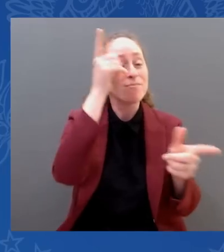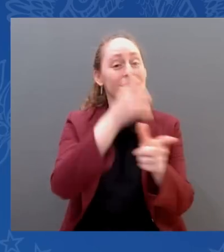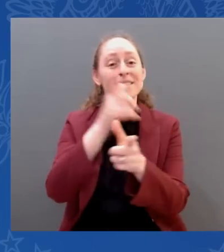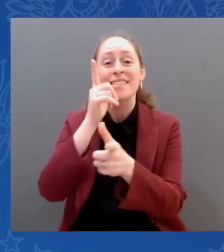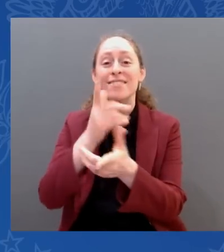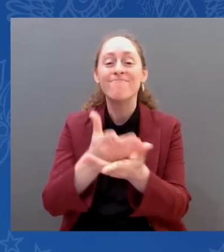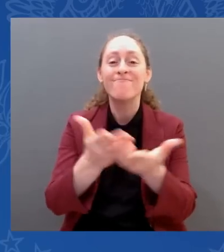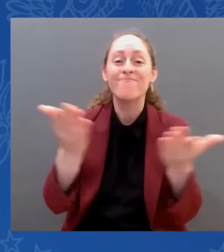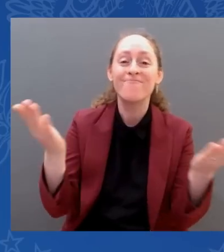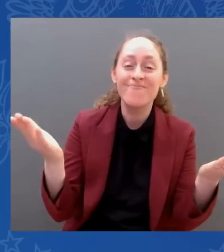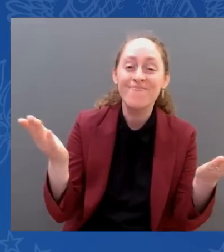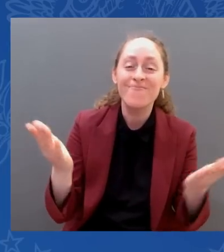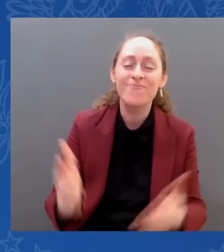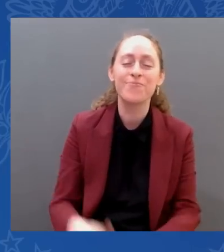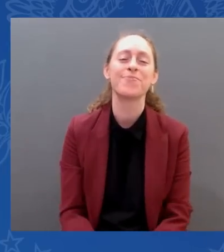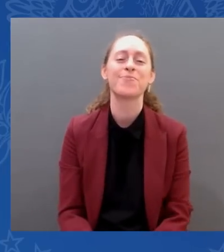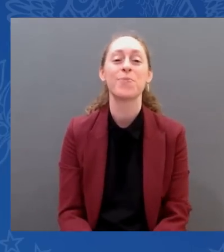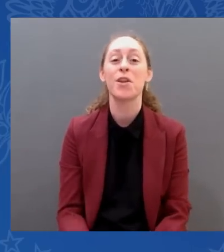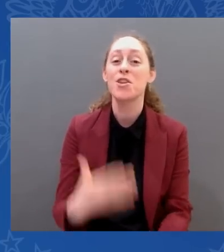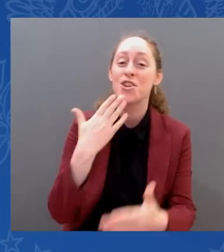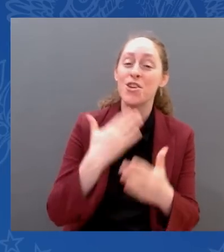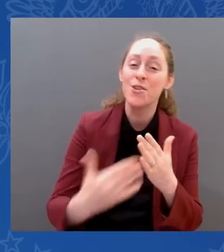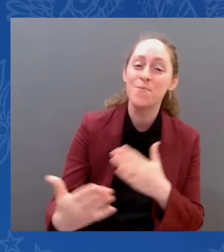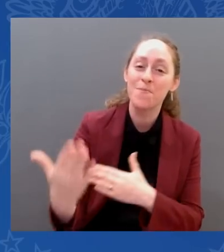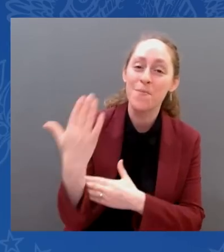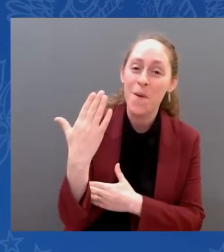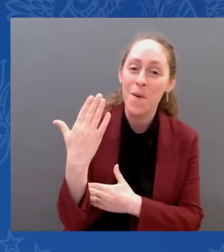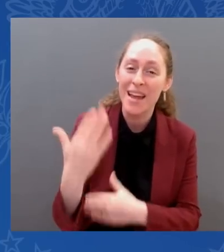Welcome to the Port of Los Angeles and San Pedro Bay.